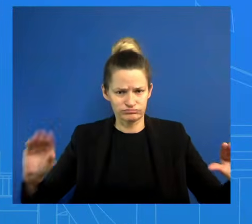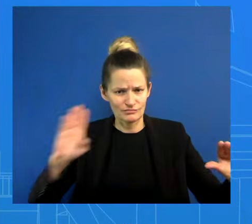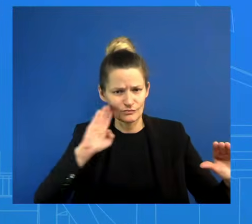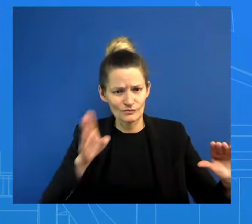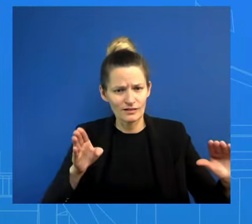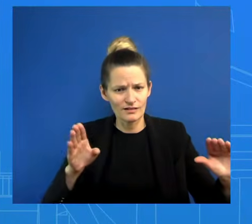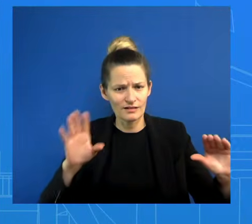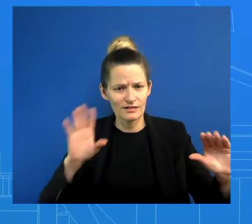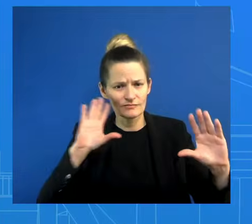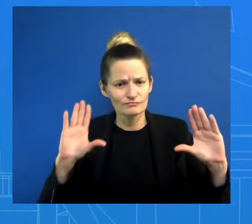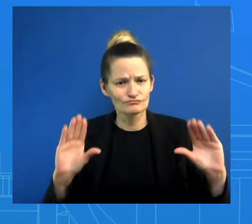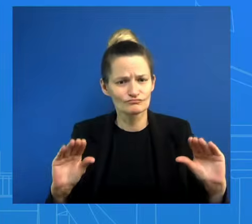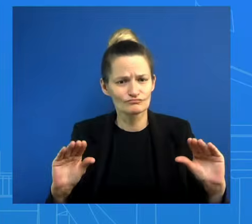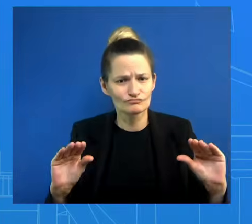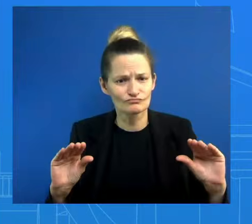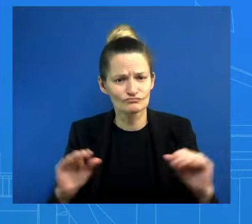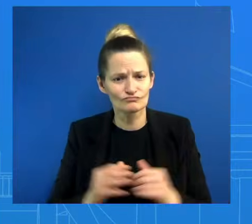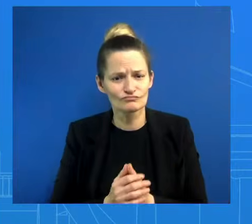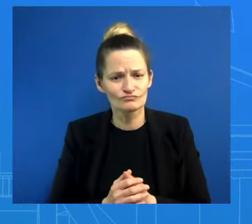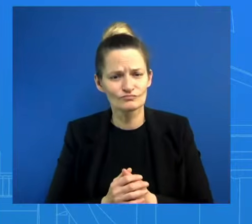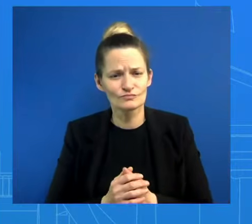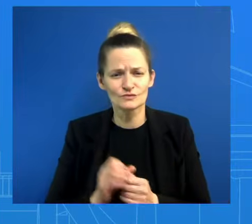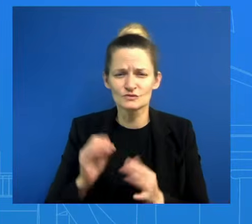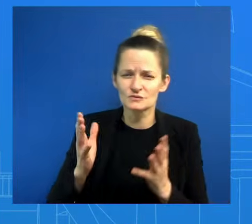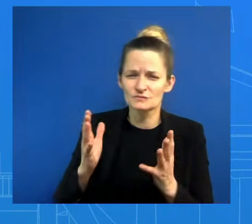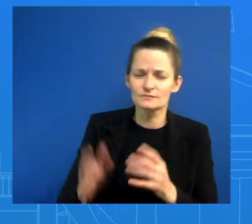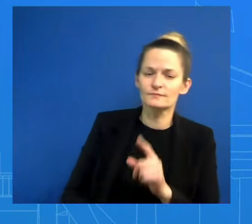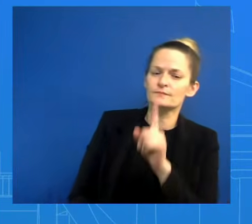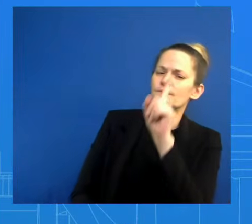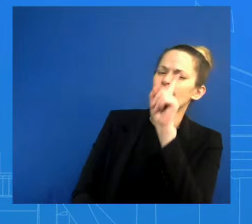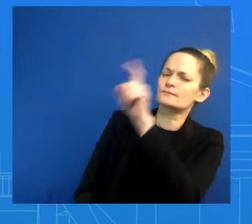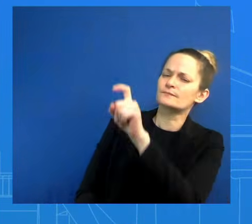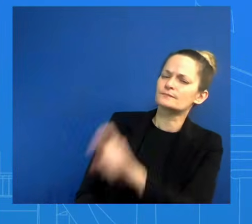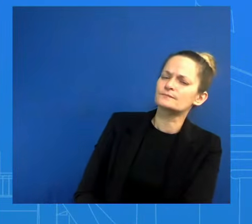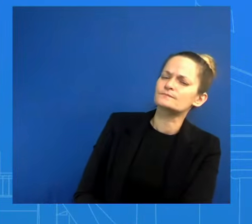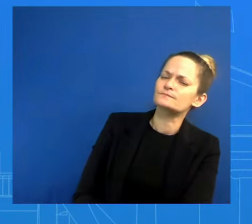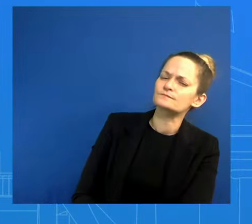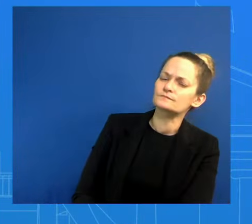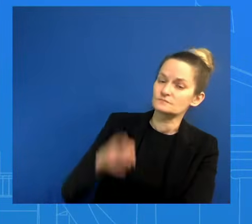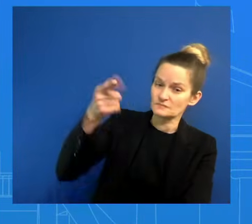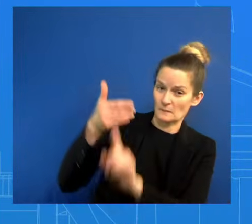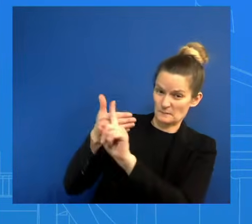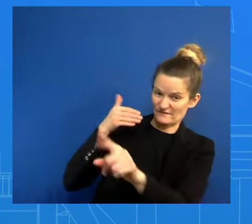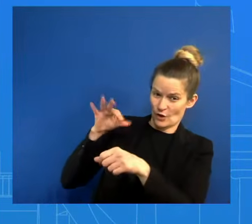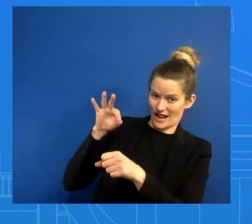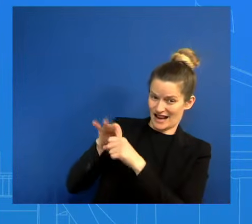The Press: Yeah, but you had said the inflation -- before the midterms, you told me that the Inflation Reduction Act should bring down inflation early next year.